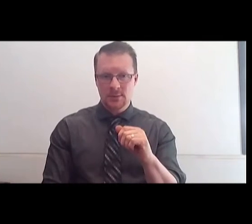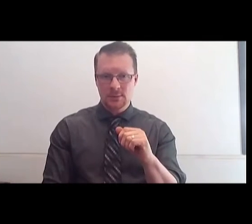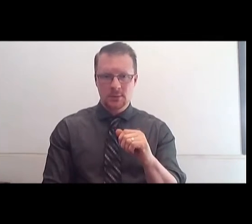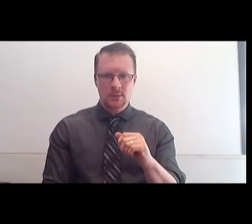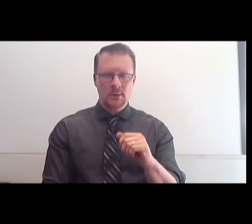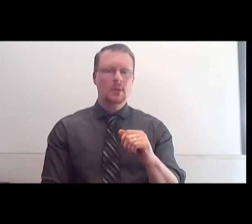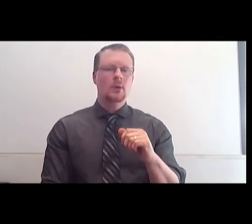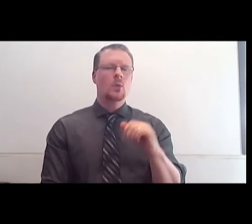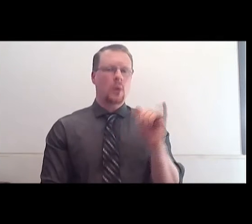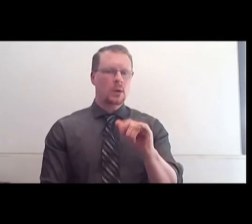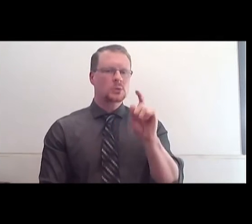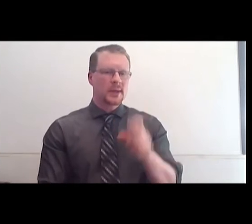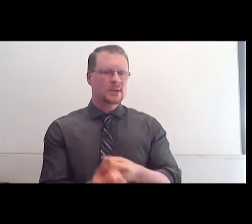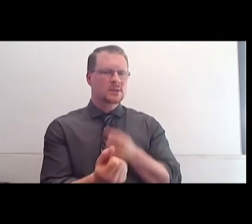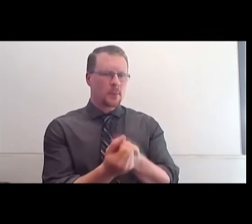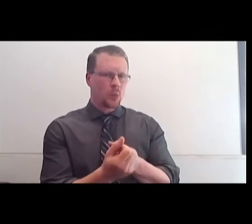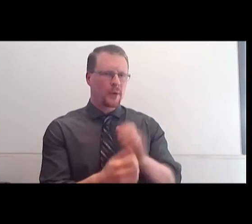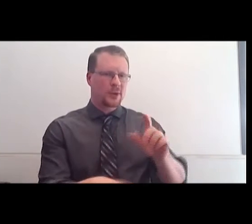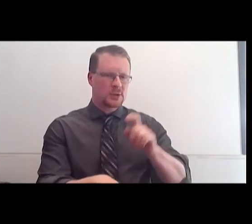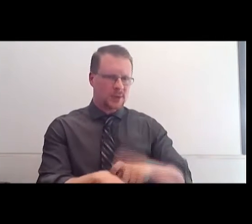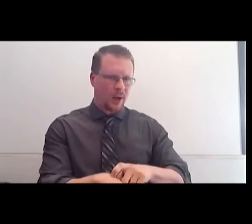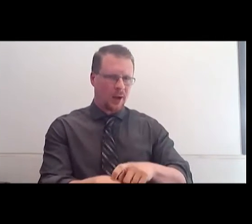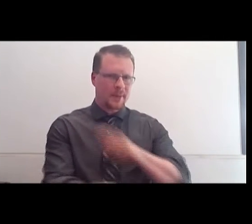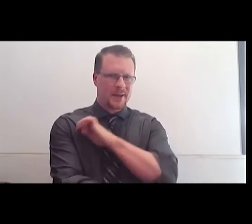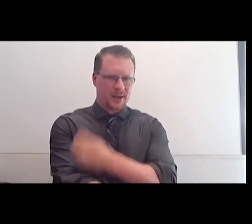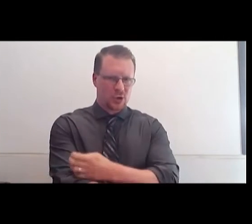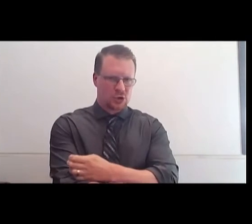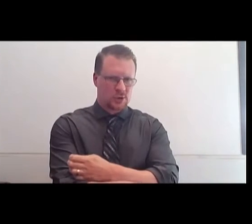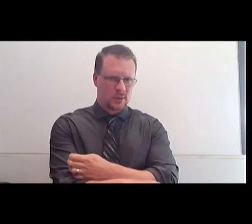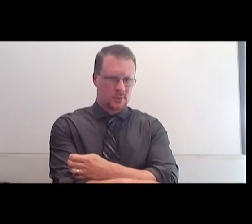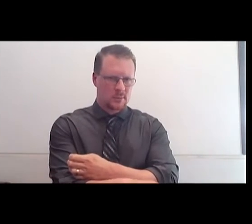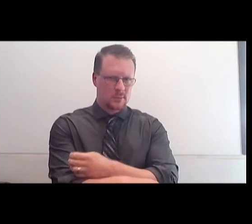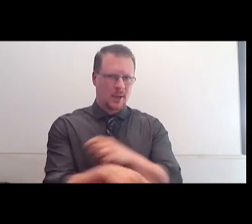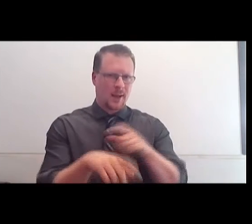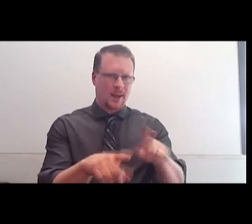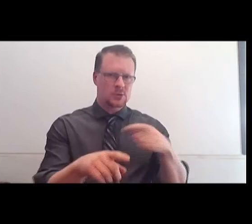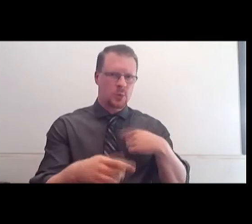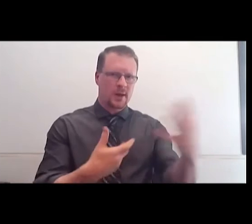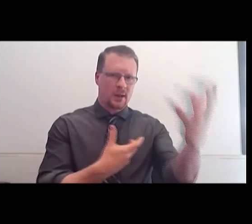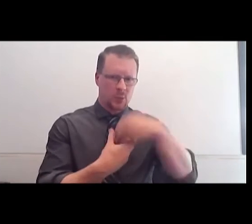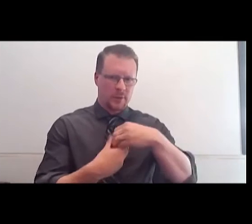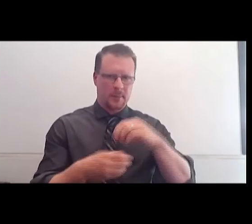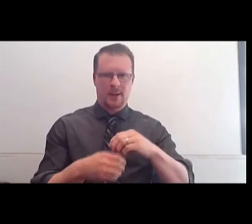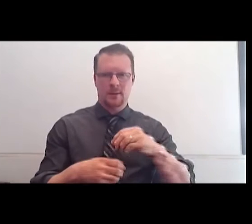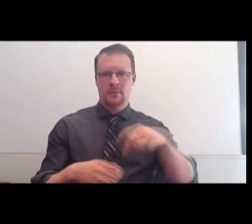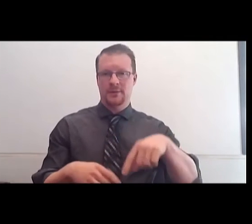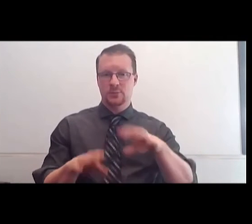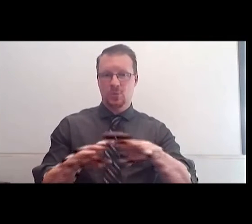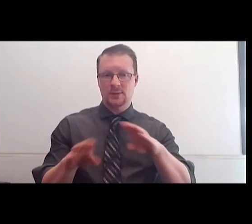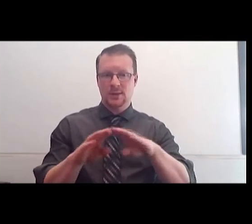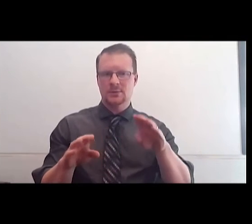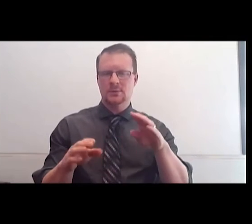for people with disabilities. But we also need to support their time and energy as we include them